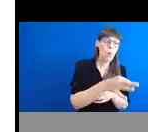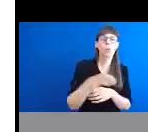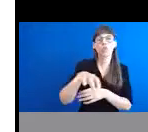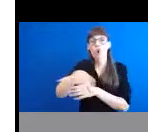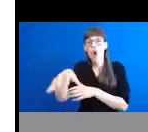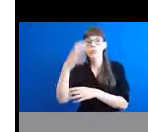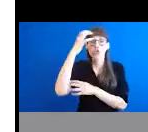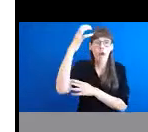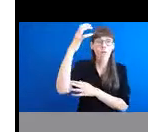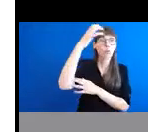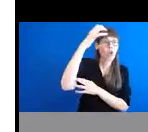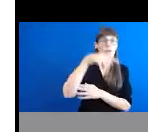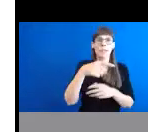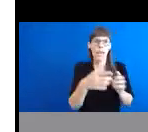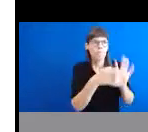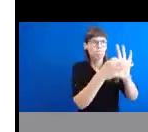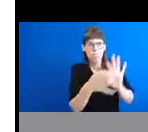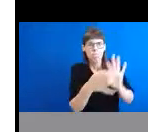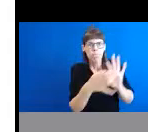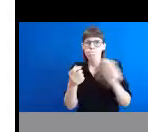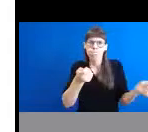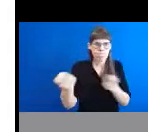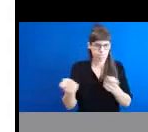basis to integrate the additional needs and also to advocate with local